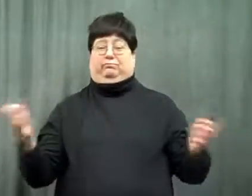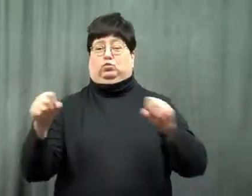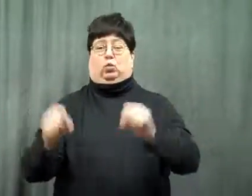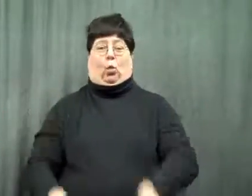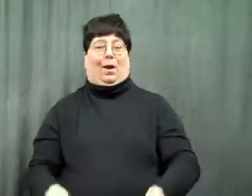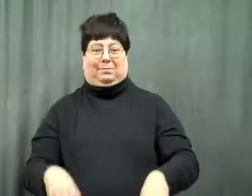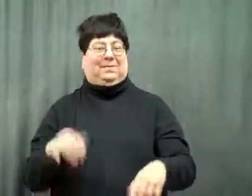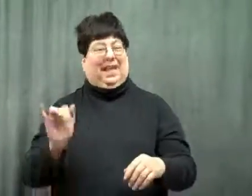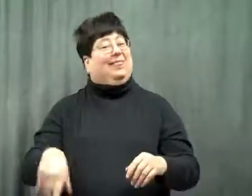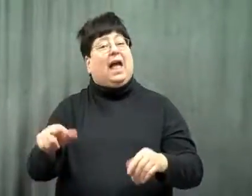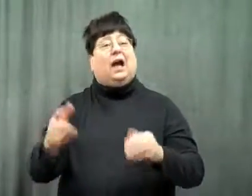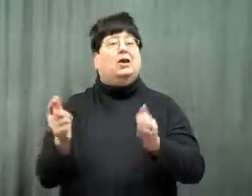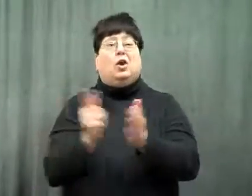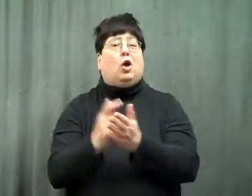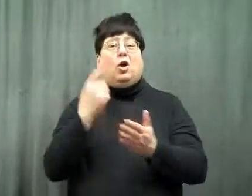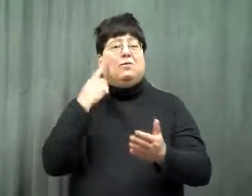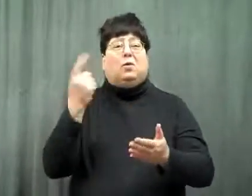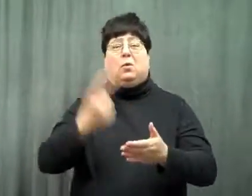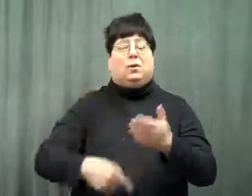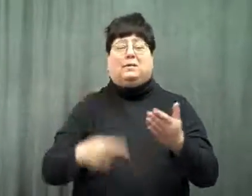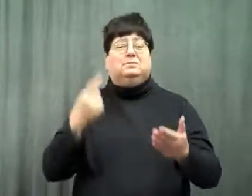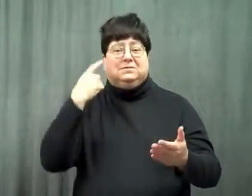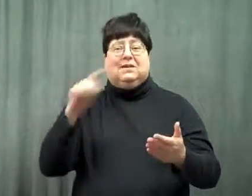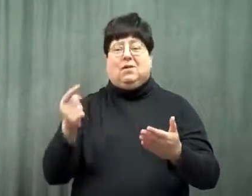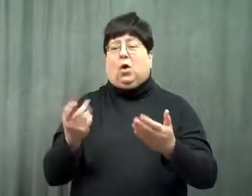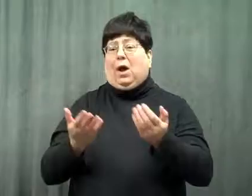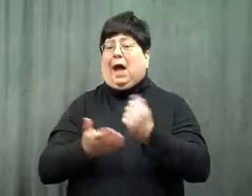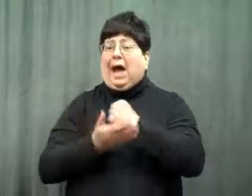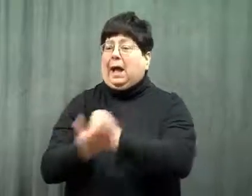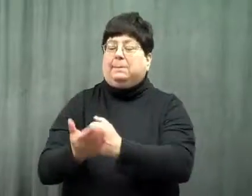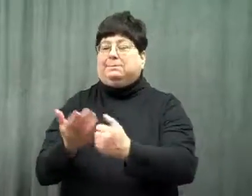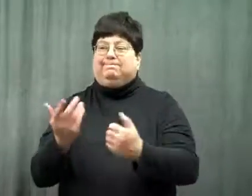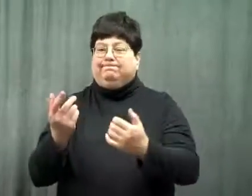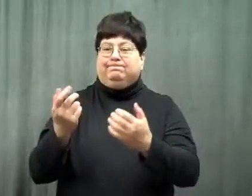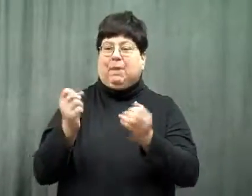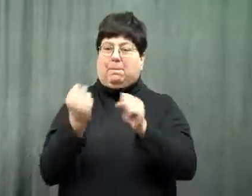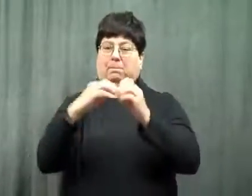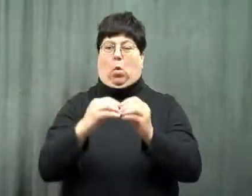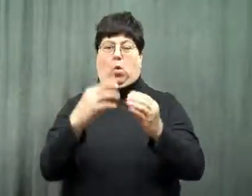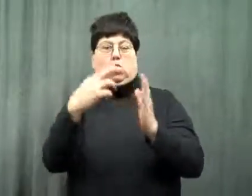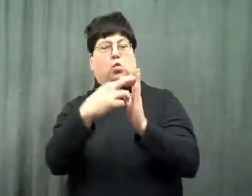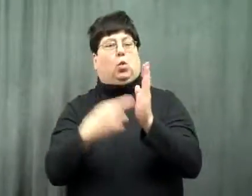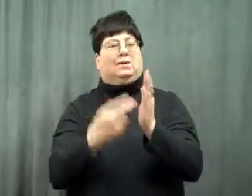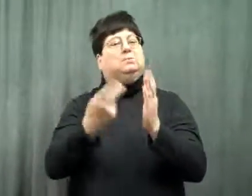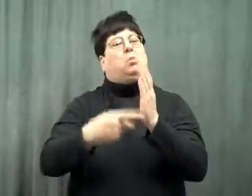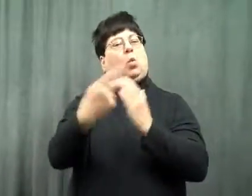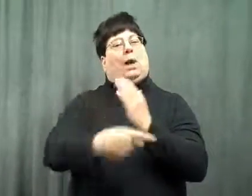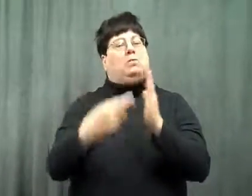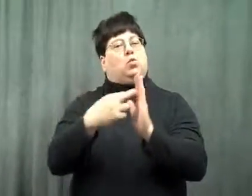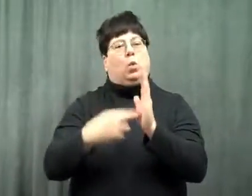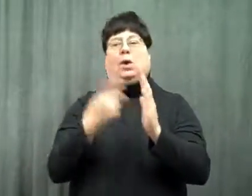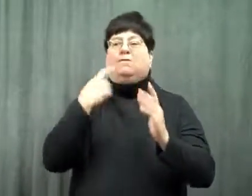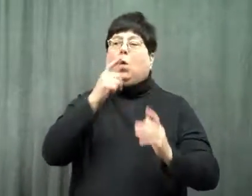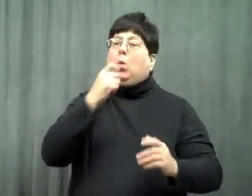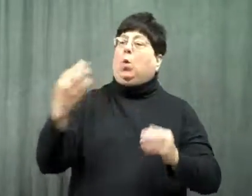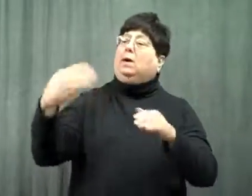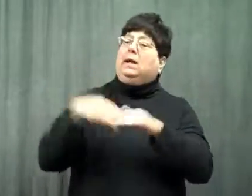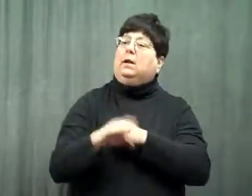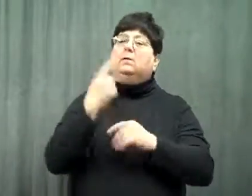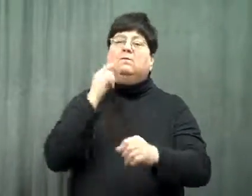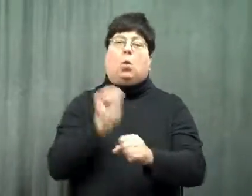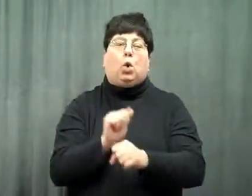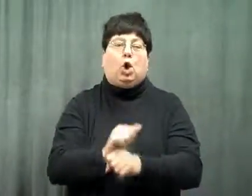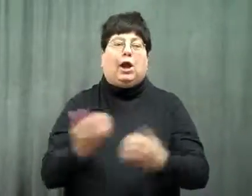This bill attempted to make some new rules for a program for immigrants